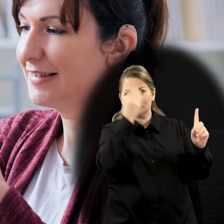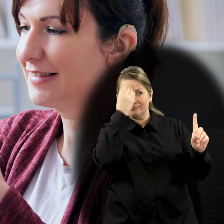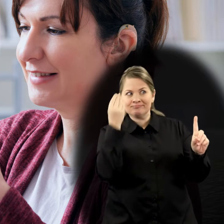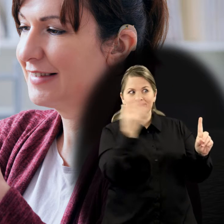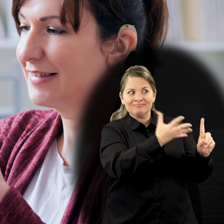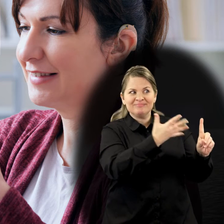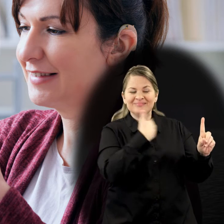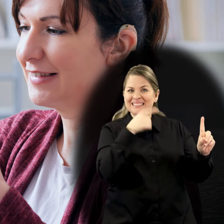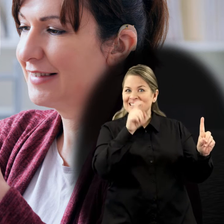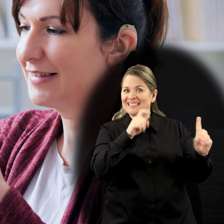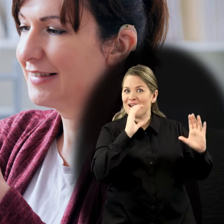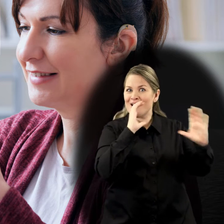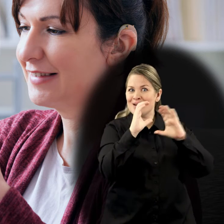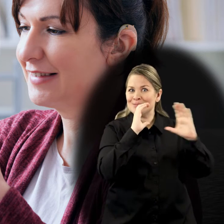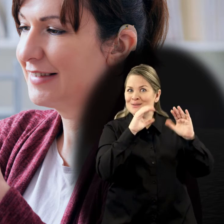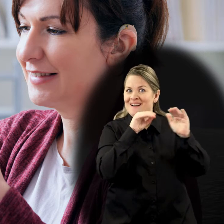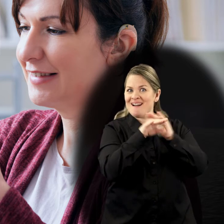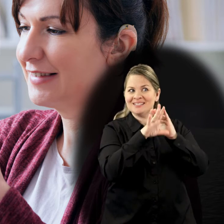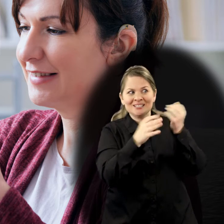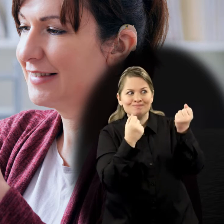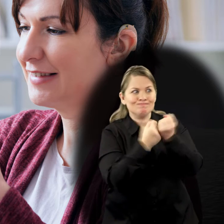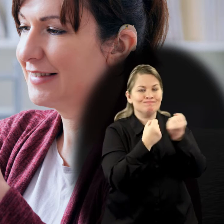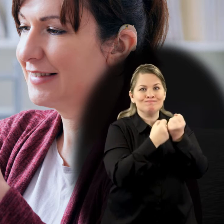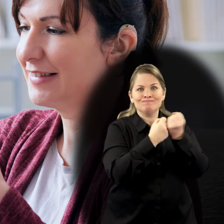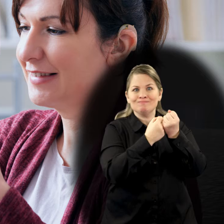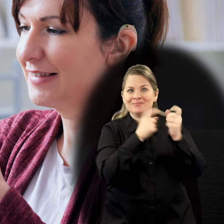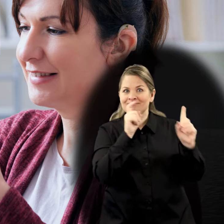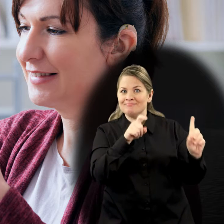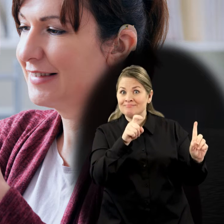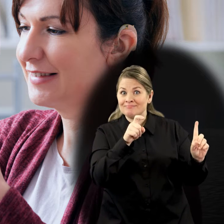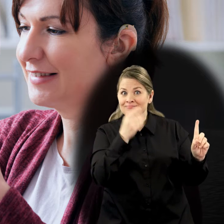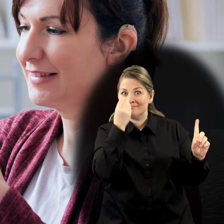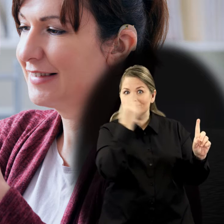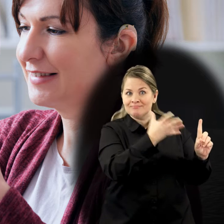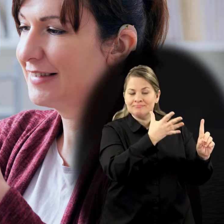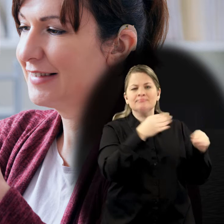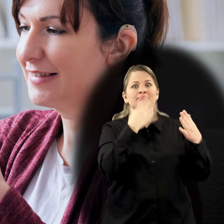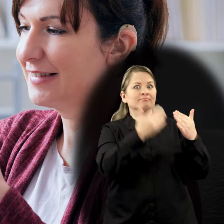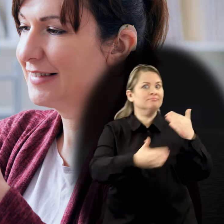that you will need communication assistance.